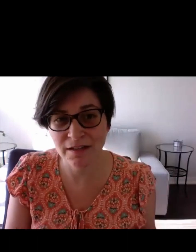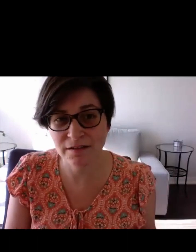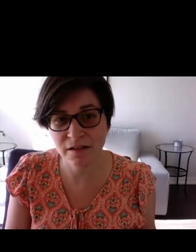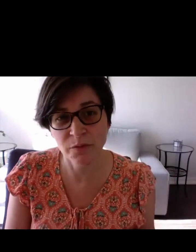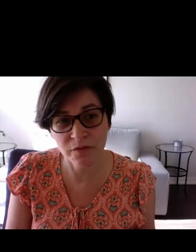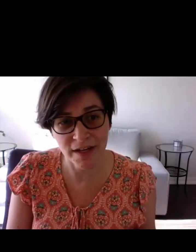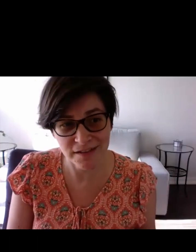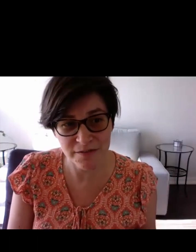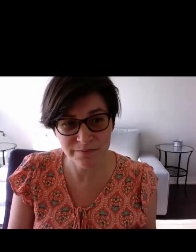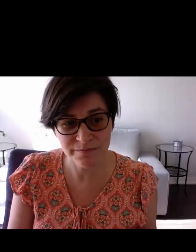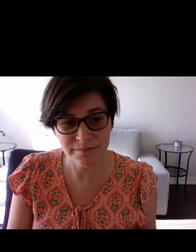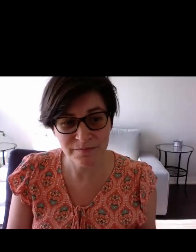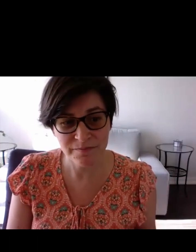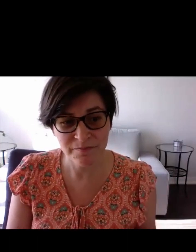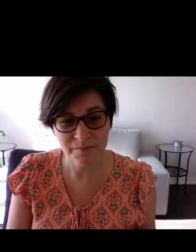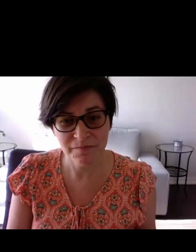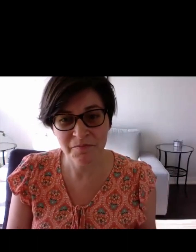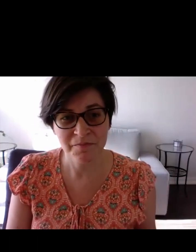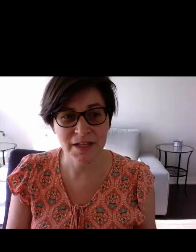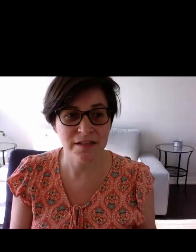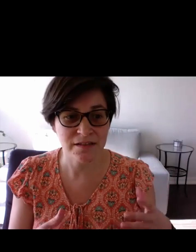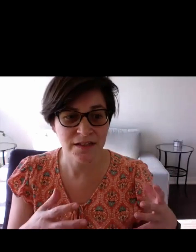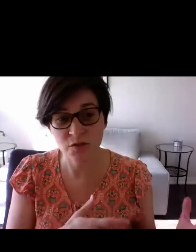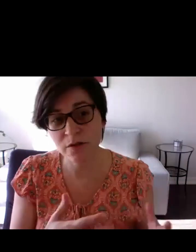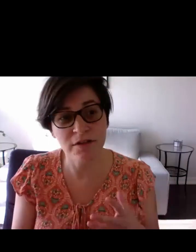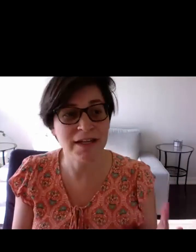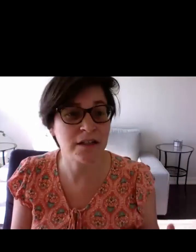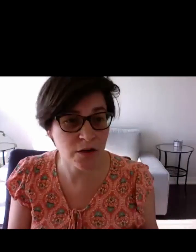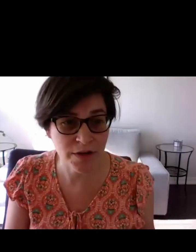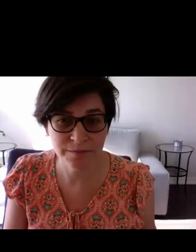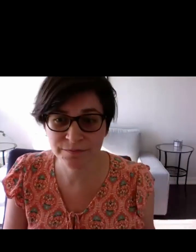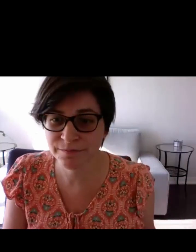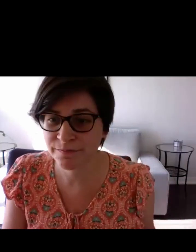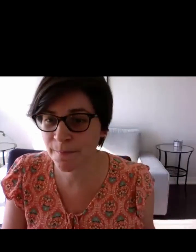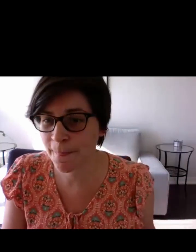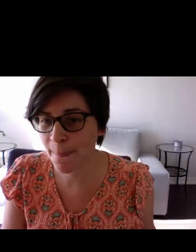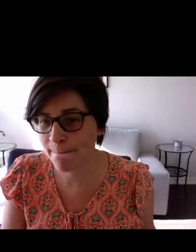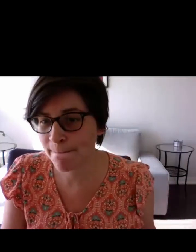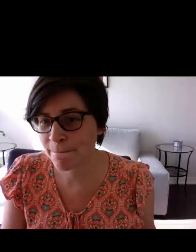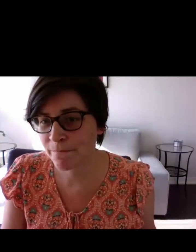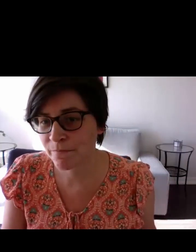and colonial violence. That is historical and ongoing.